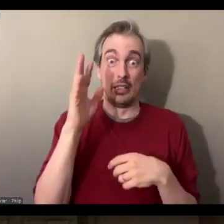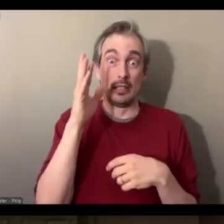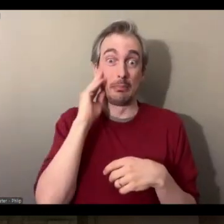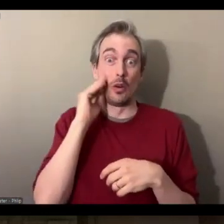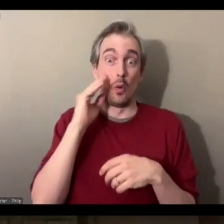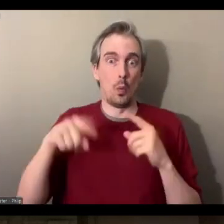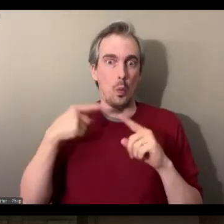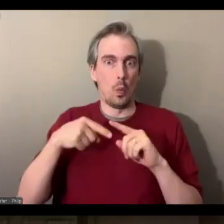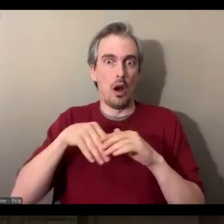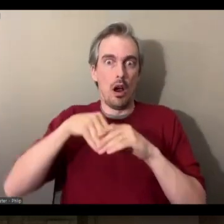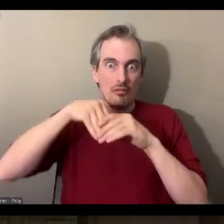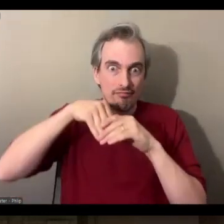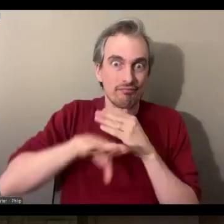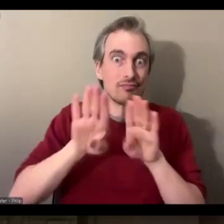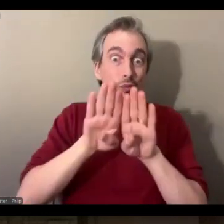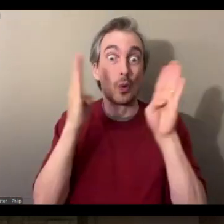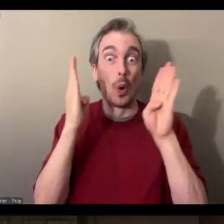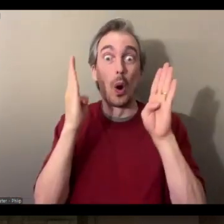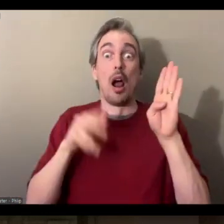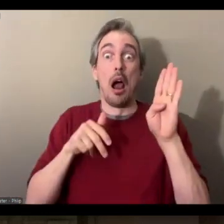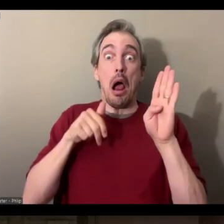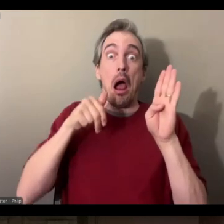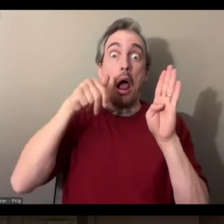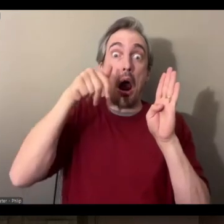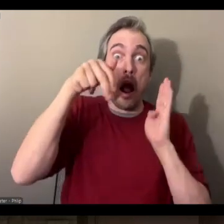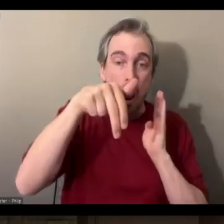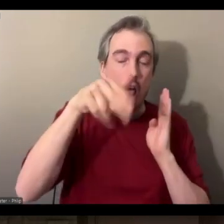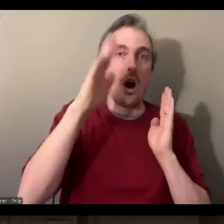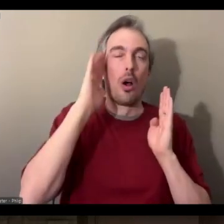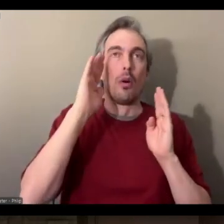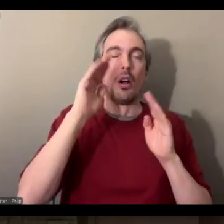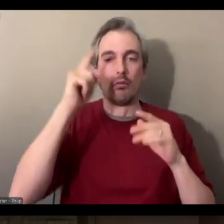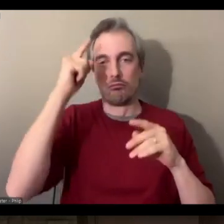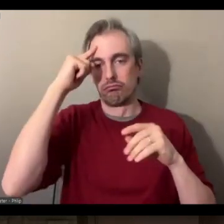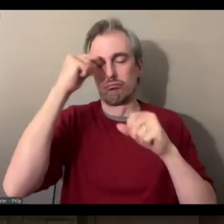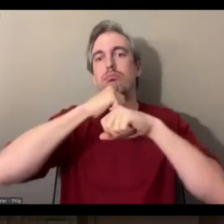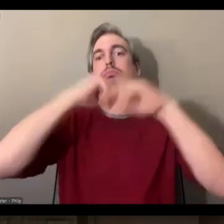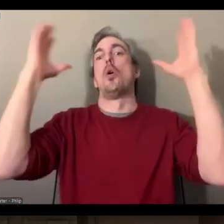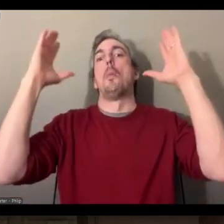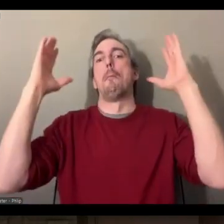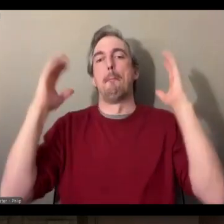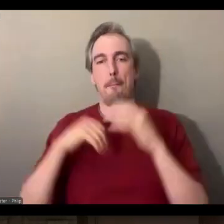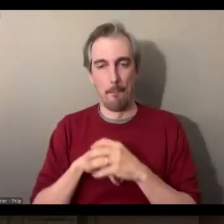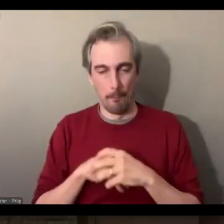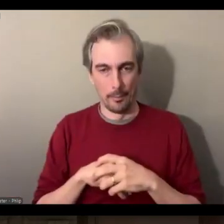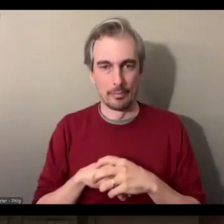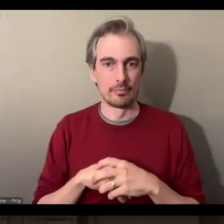our phase 2 launched two weeks after we opened the doors to the public. I like to think of it... That